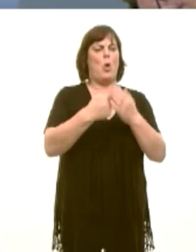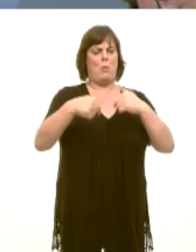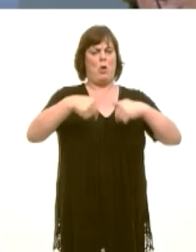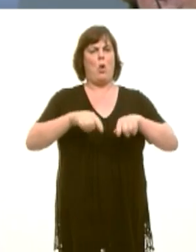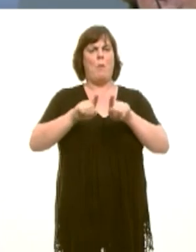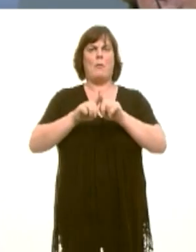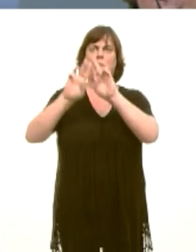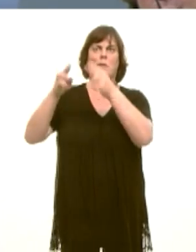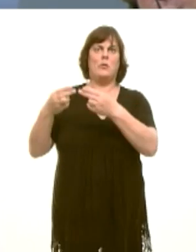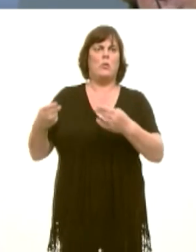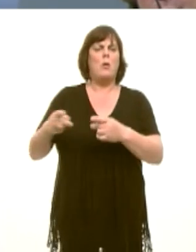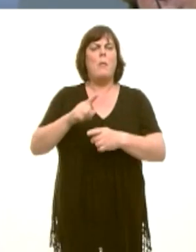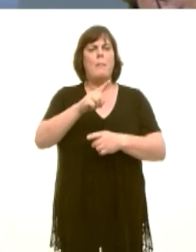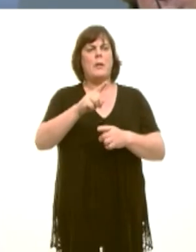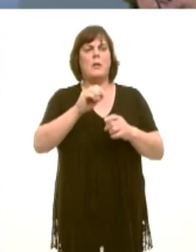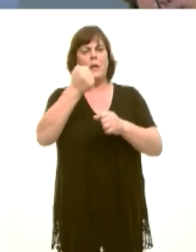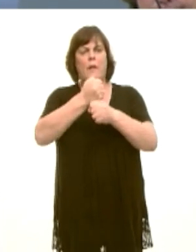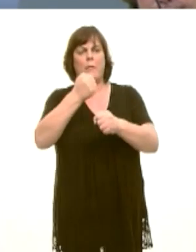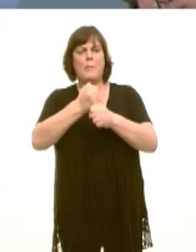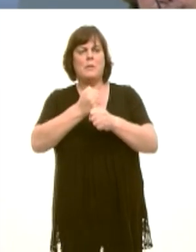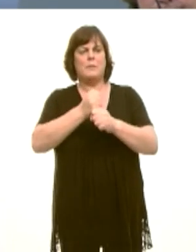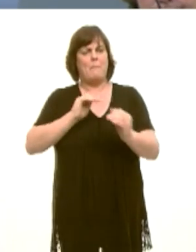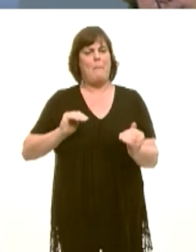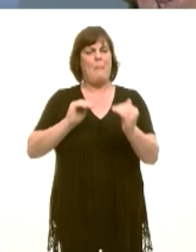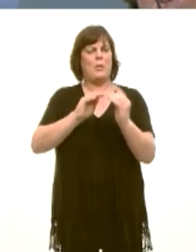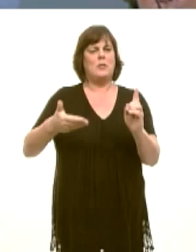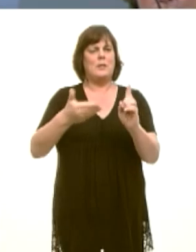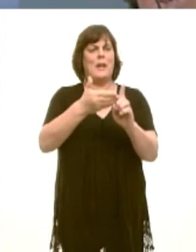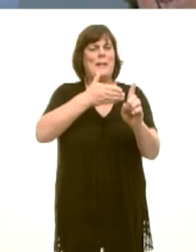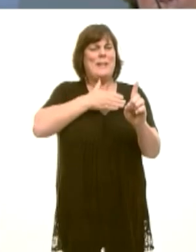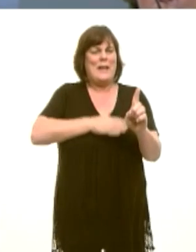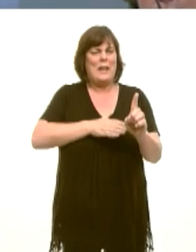to actually start hitting its own targets, whether they be for A&E, whether they be for